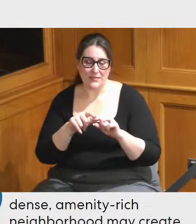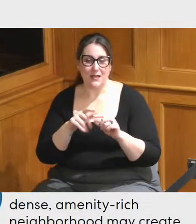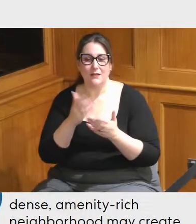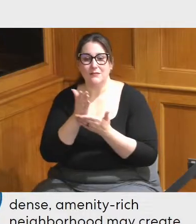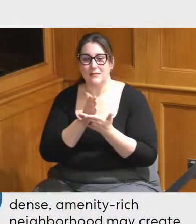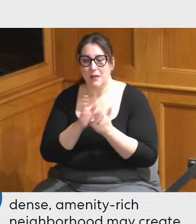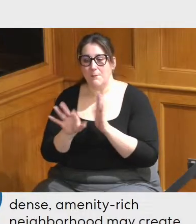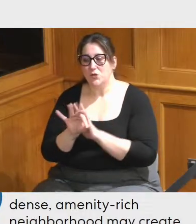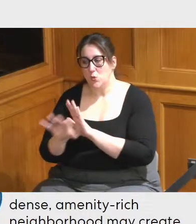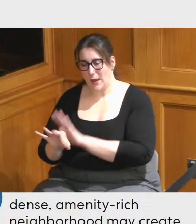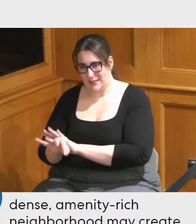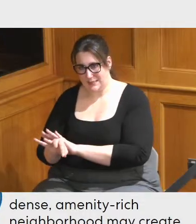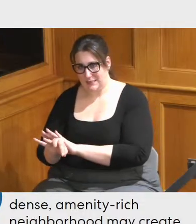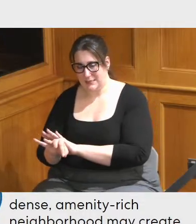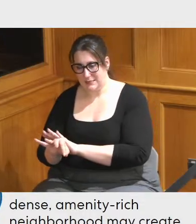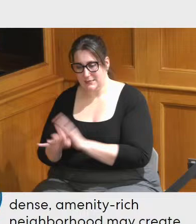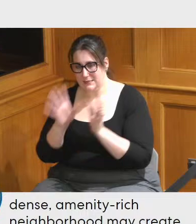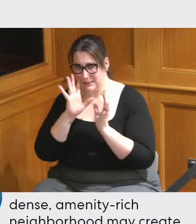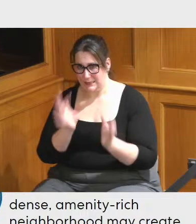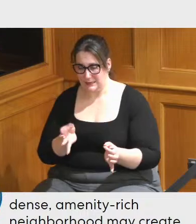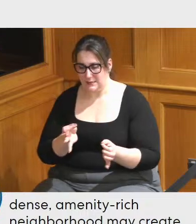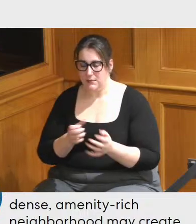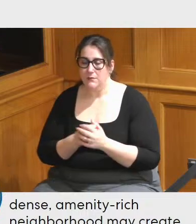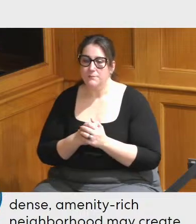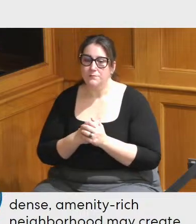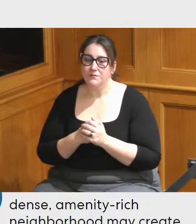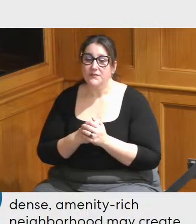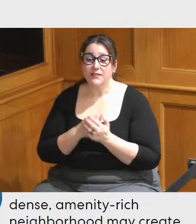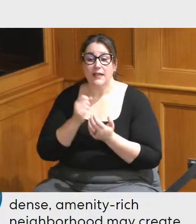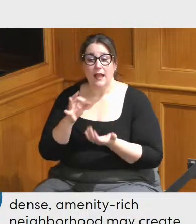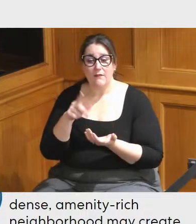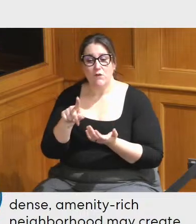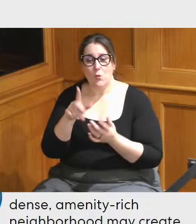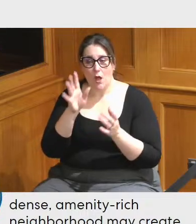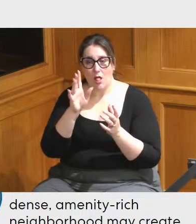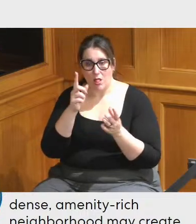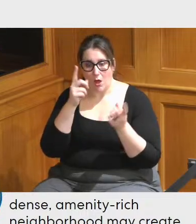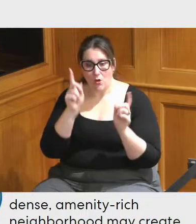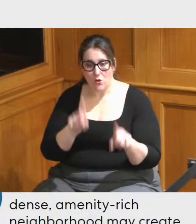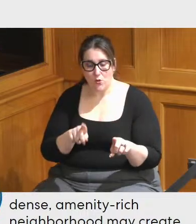that you may face. that is the degree to which there is a need for public re for reinvestment